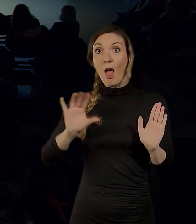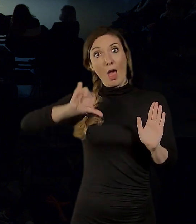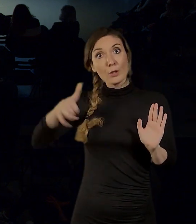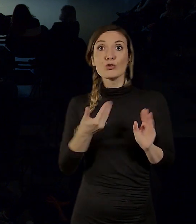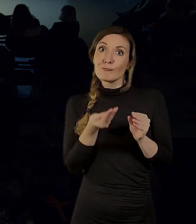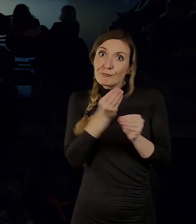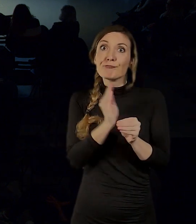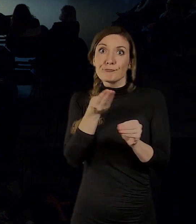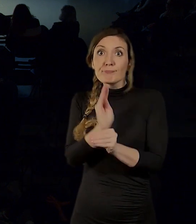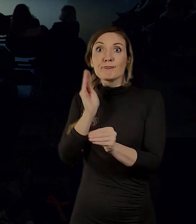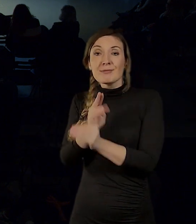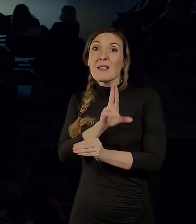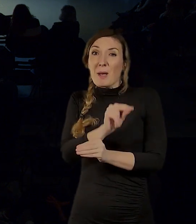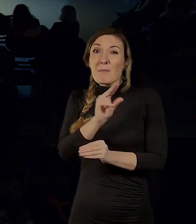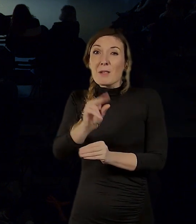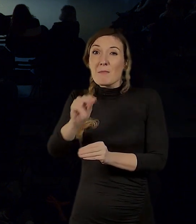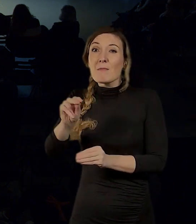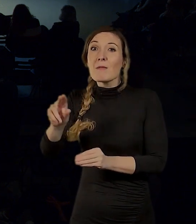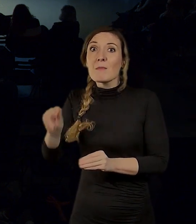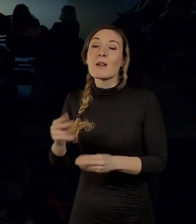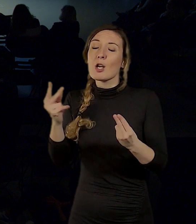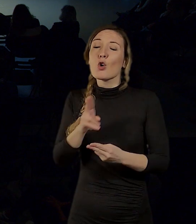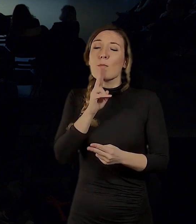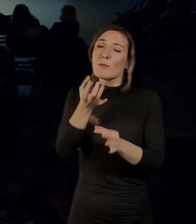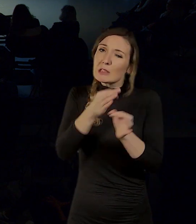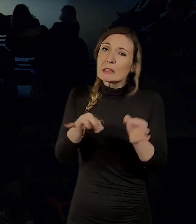functioning here and spending time and activating this area naturally.